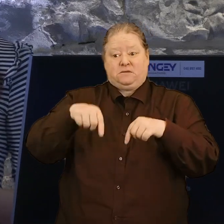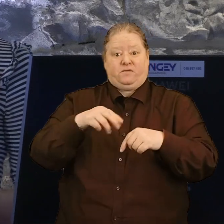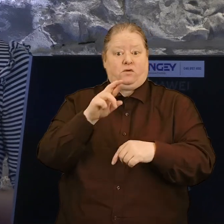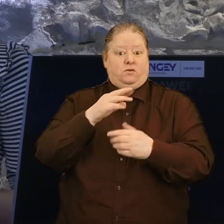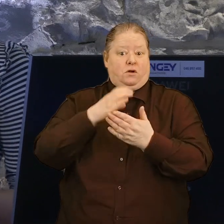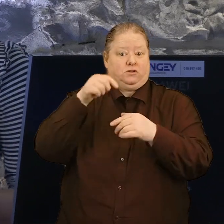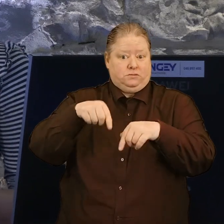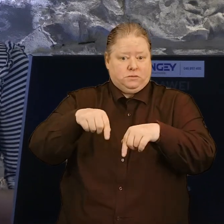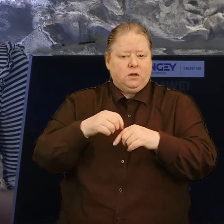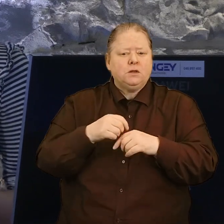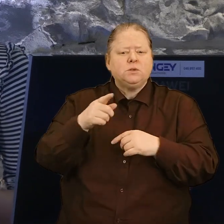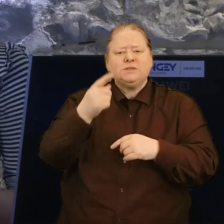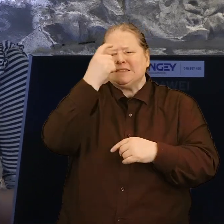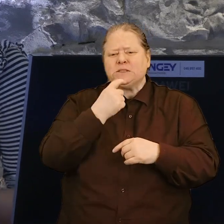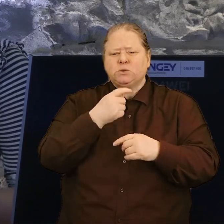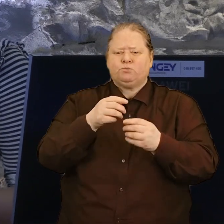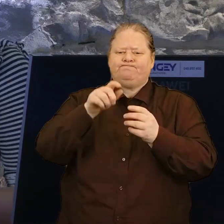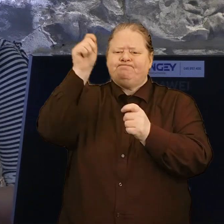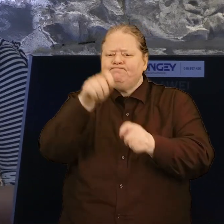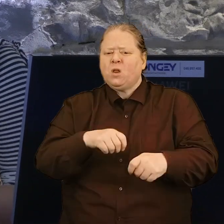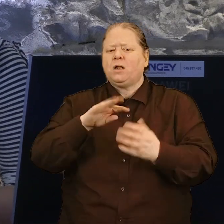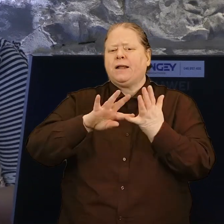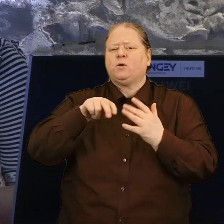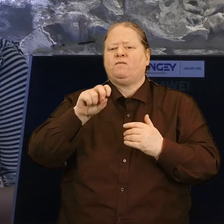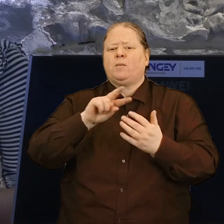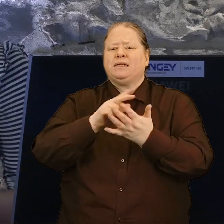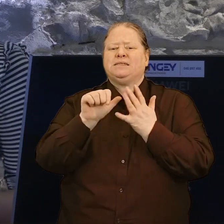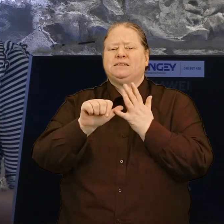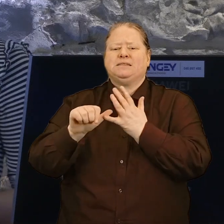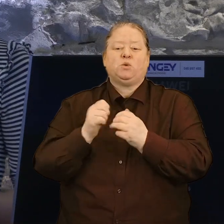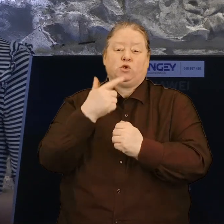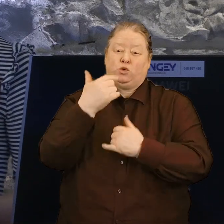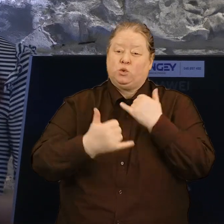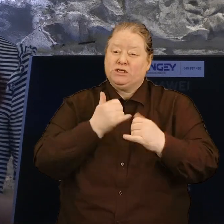So his statue was unveiled on the 9th of November 1866 - so it took two years - in Kildare Street.